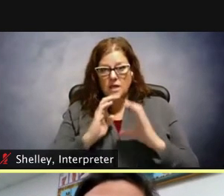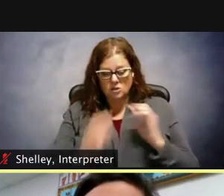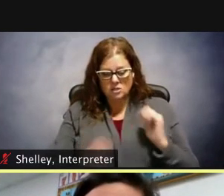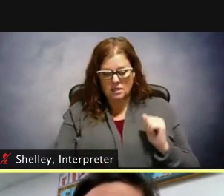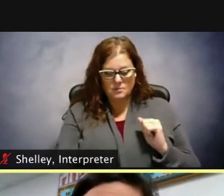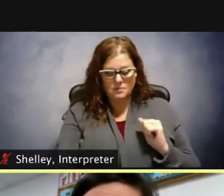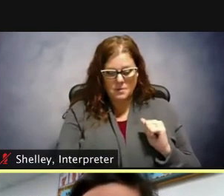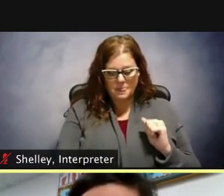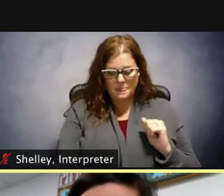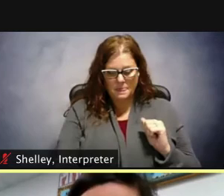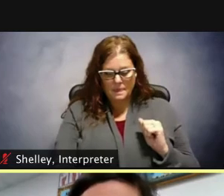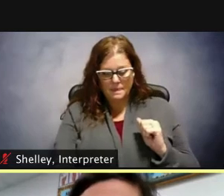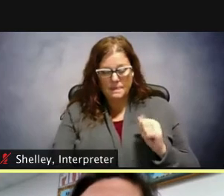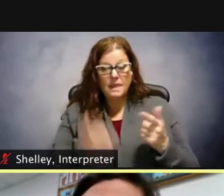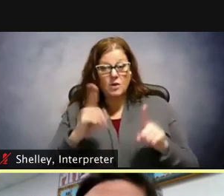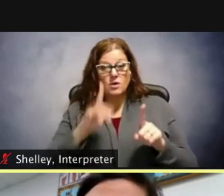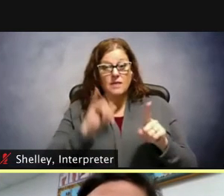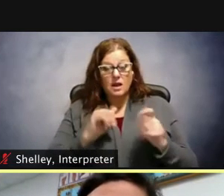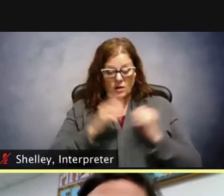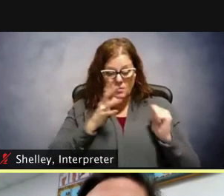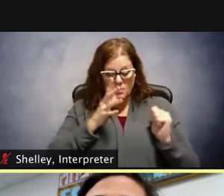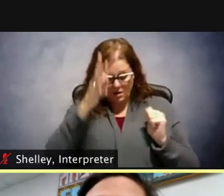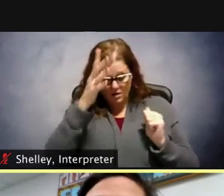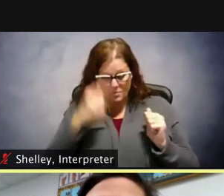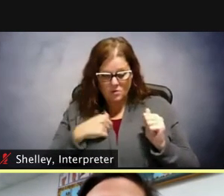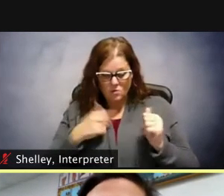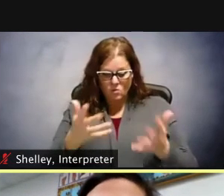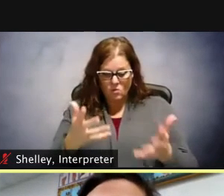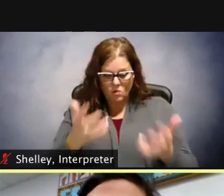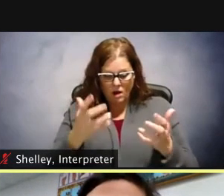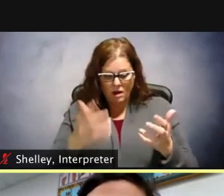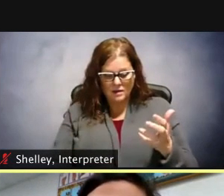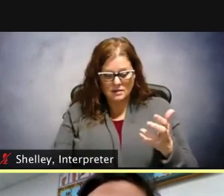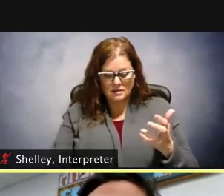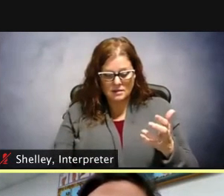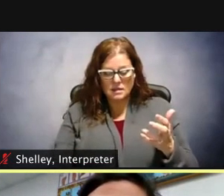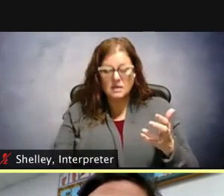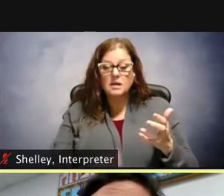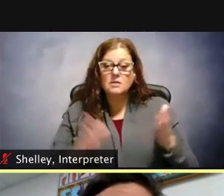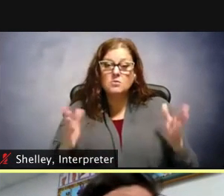agreed upon with the parents. But they were really wanting to encourage his use of oral skills.